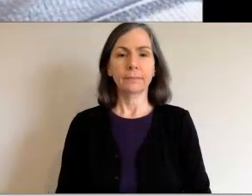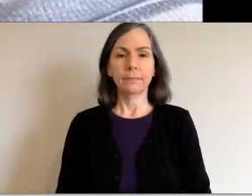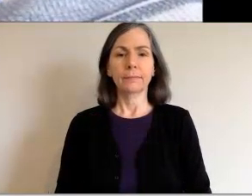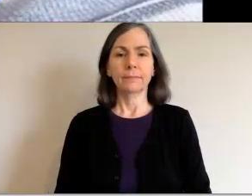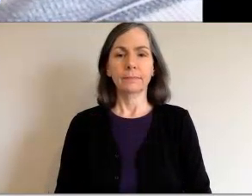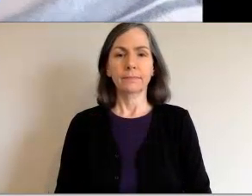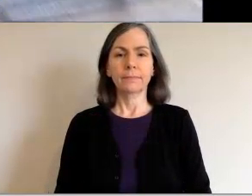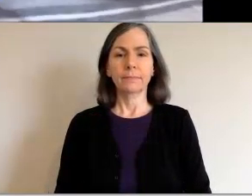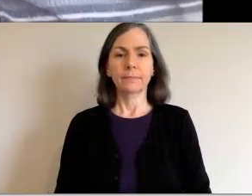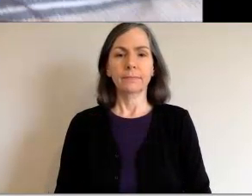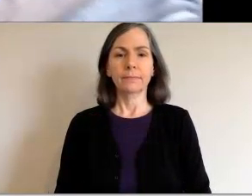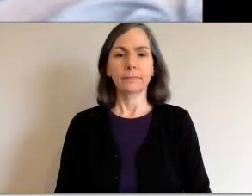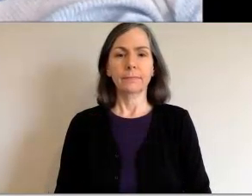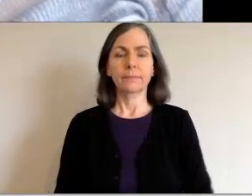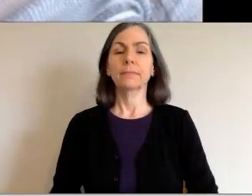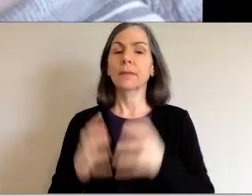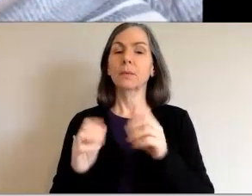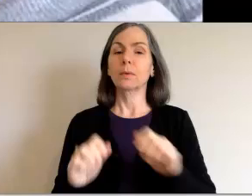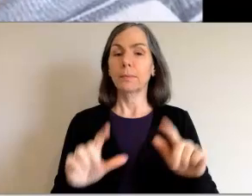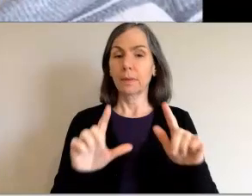and that will bring you to this page.